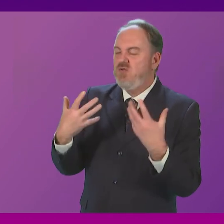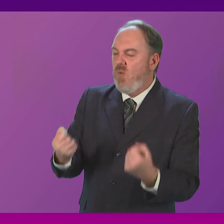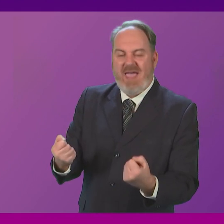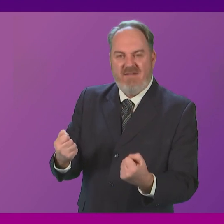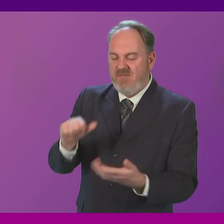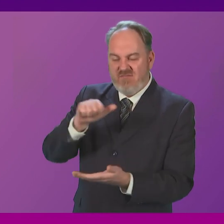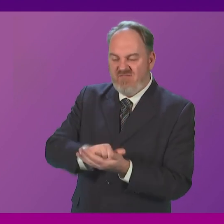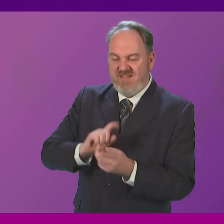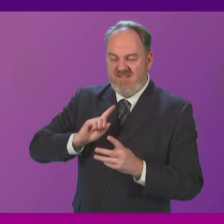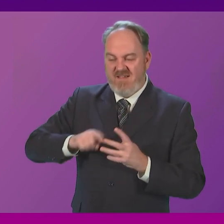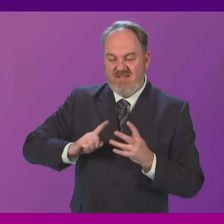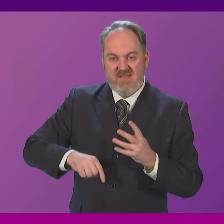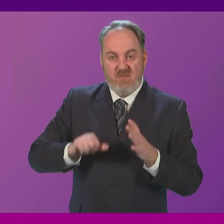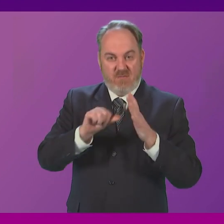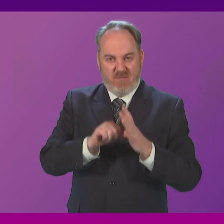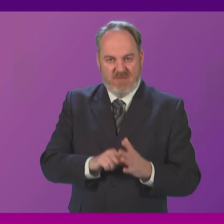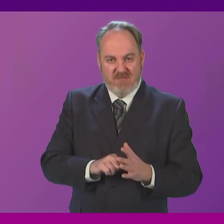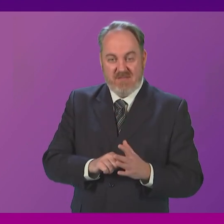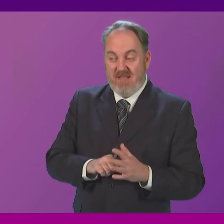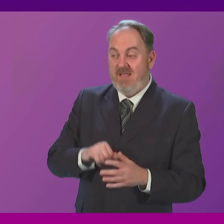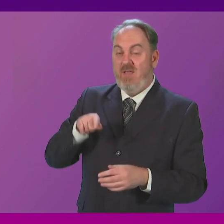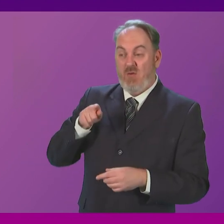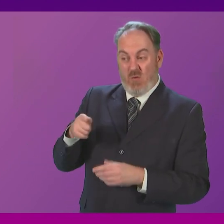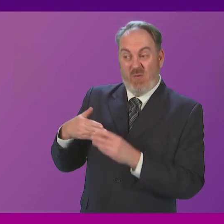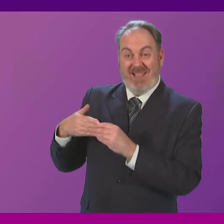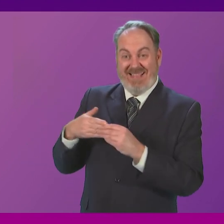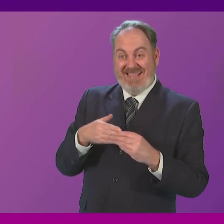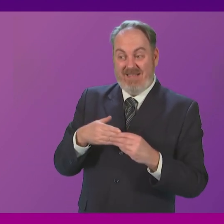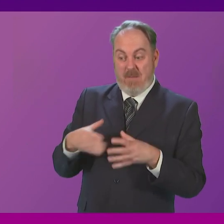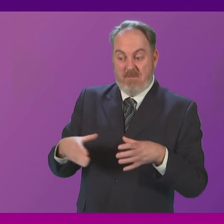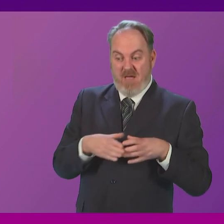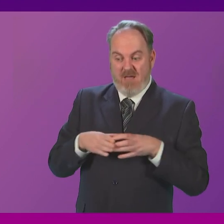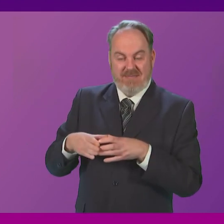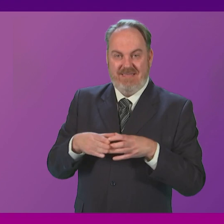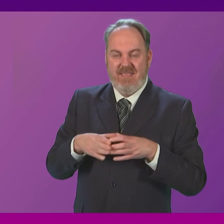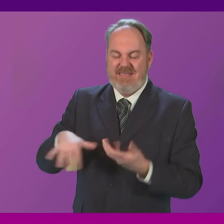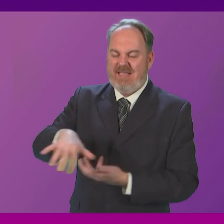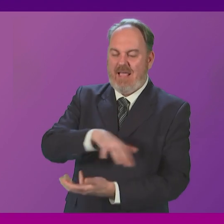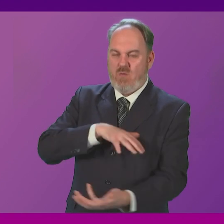The First Minister now leads a chaotic and divided party, out of touch and out of ideas.